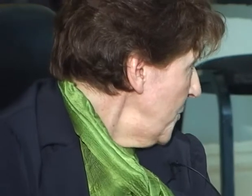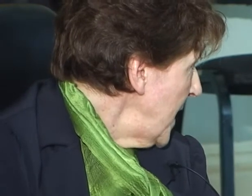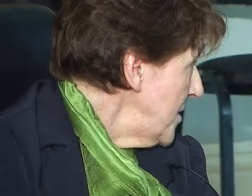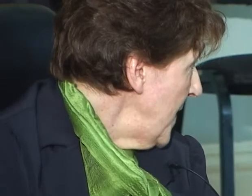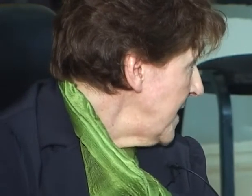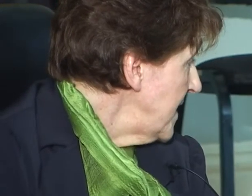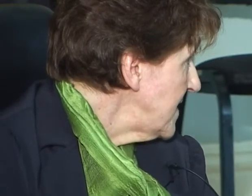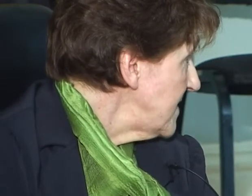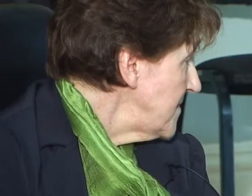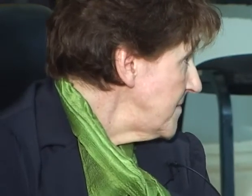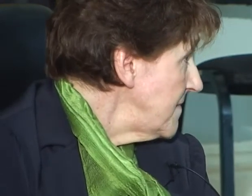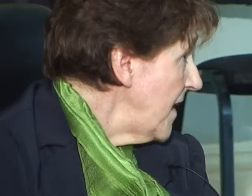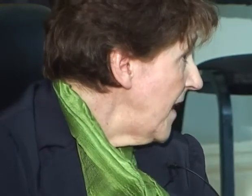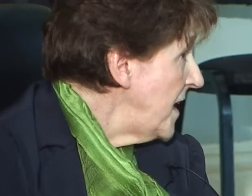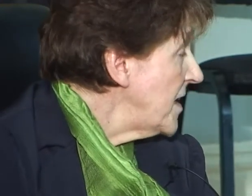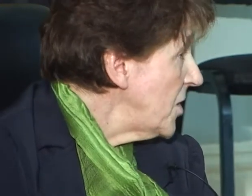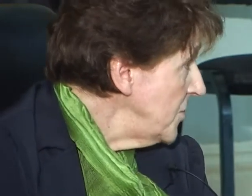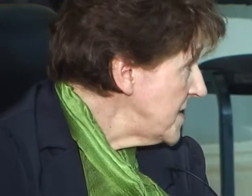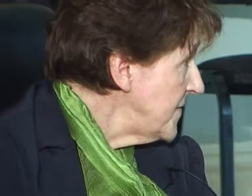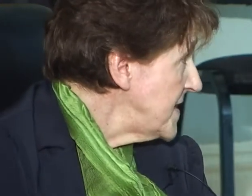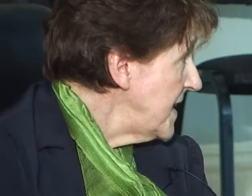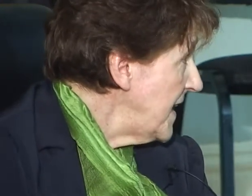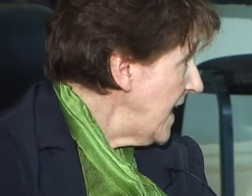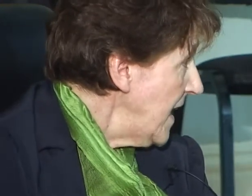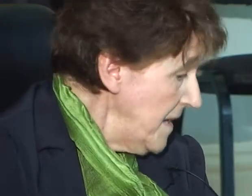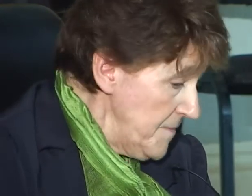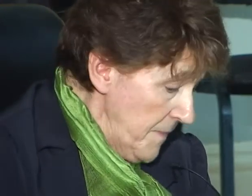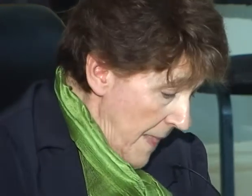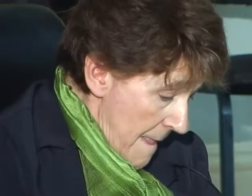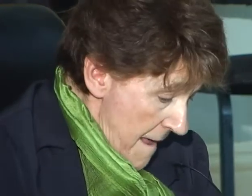We can make this an inclusive city.